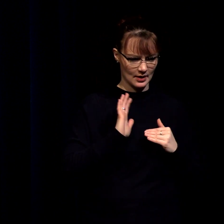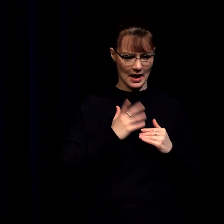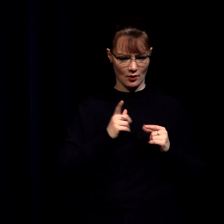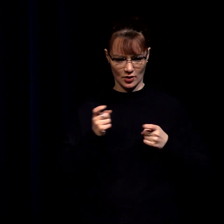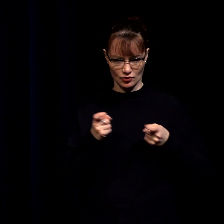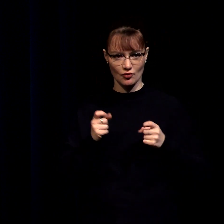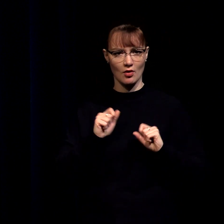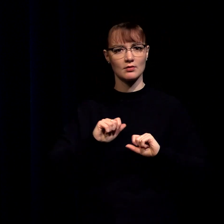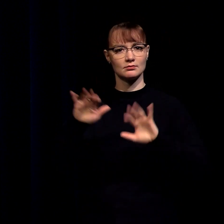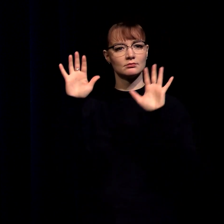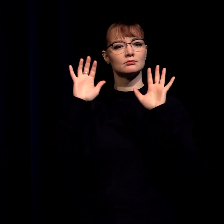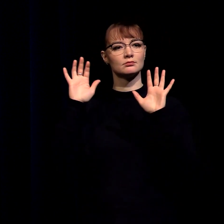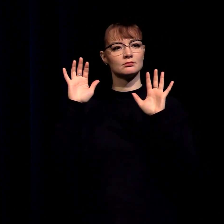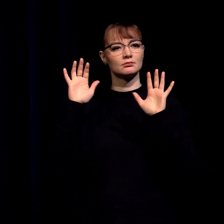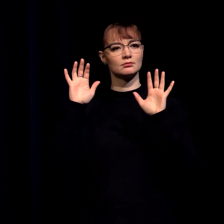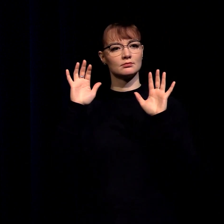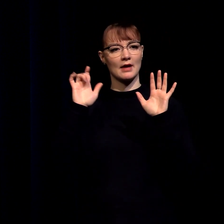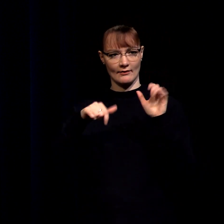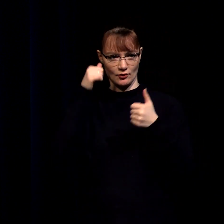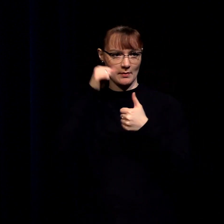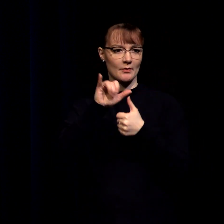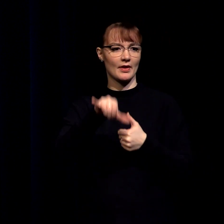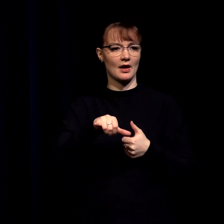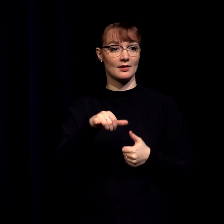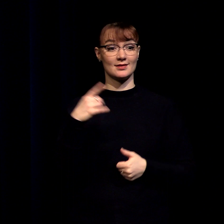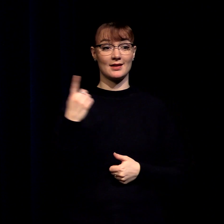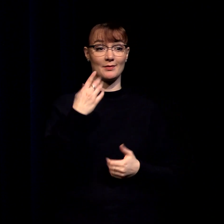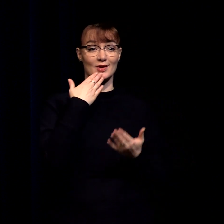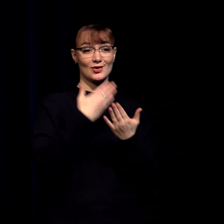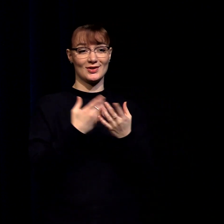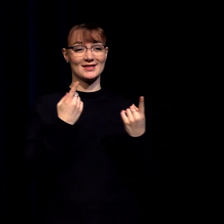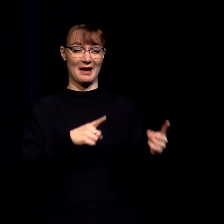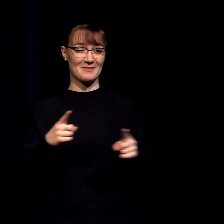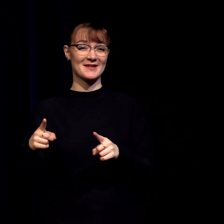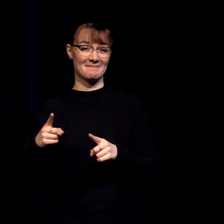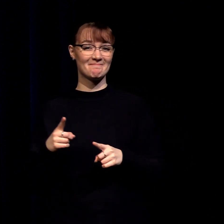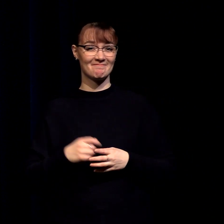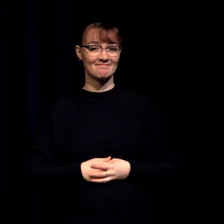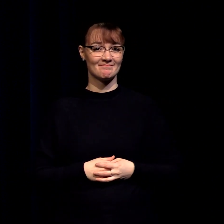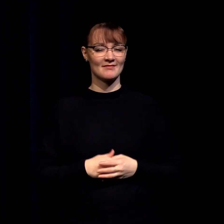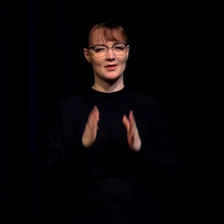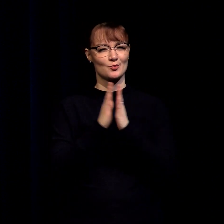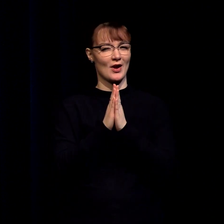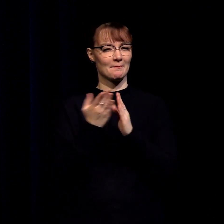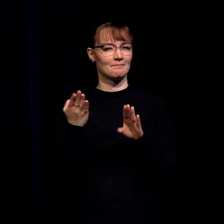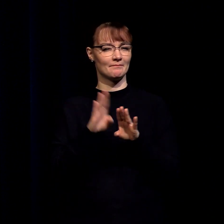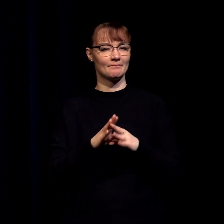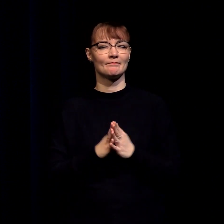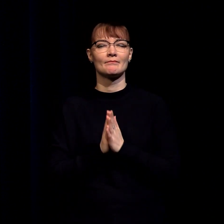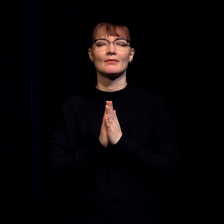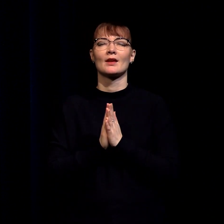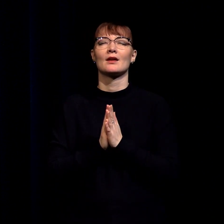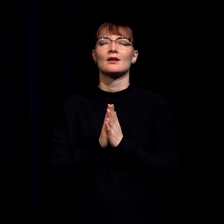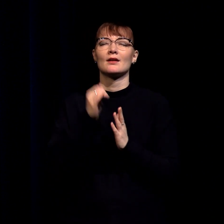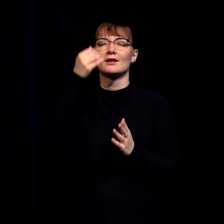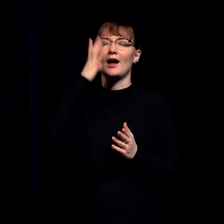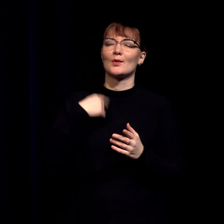something good is happening. Let's pray. Jesus, we just declare that you are a great God. And so for those in this